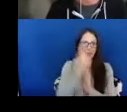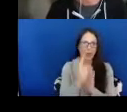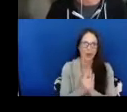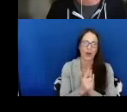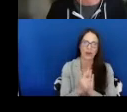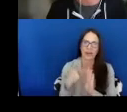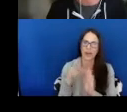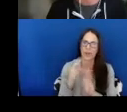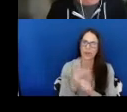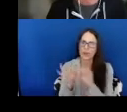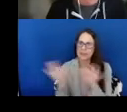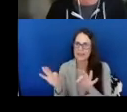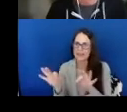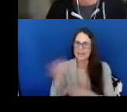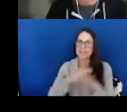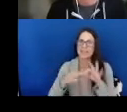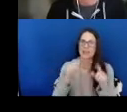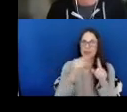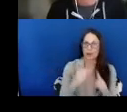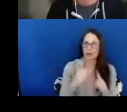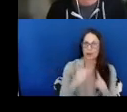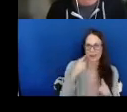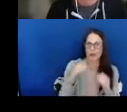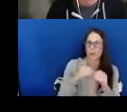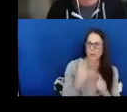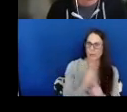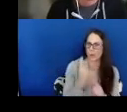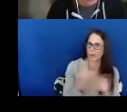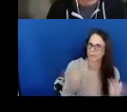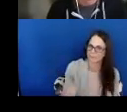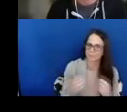terms that I think are more appropriate given that nature.